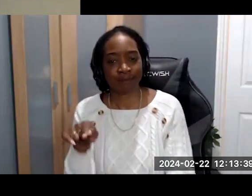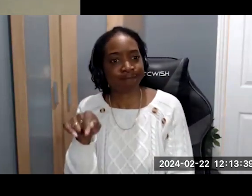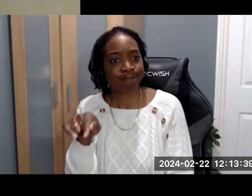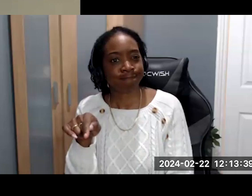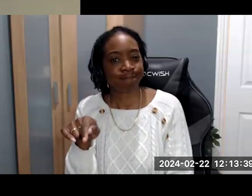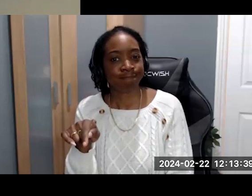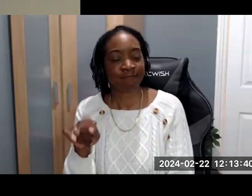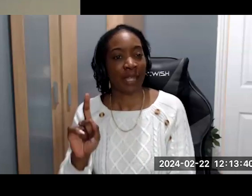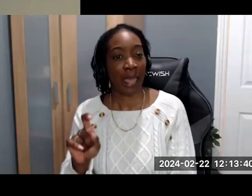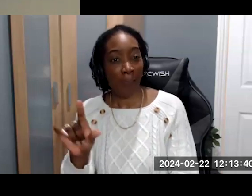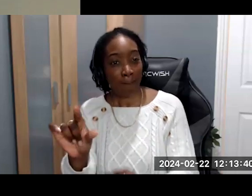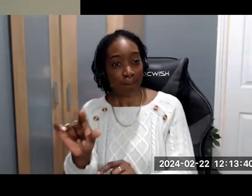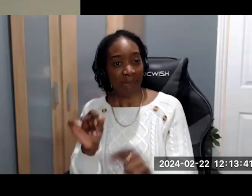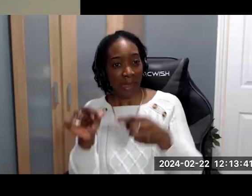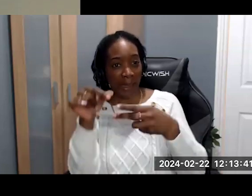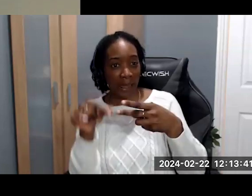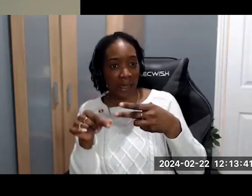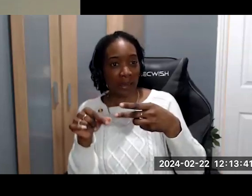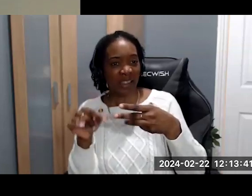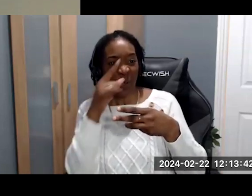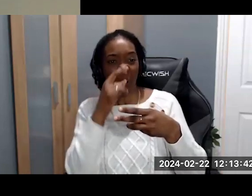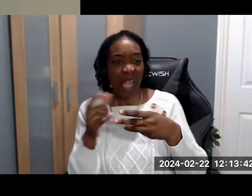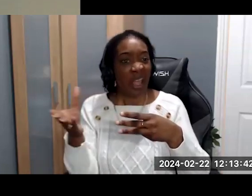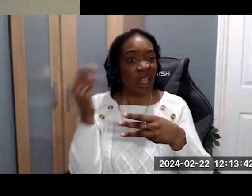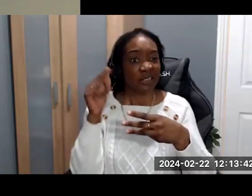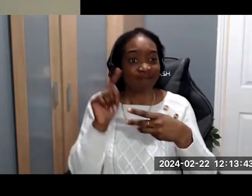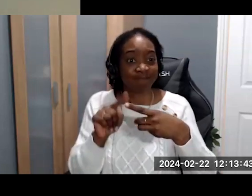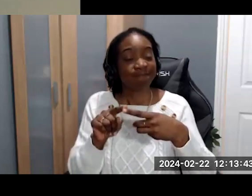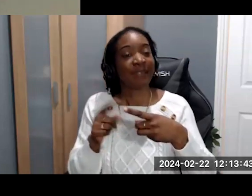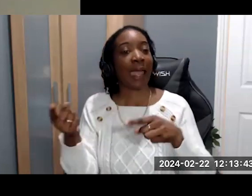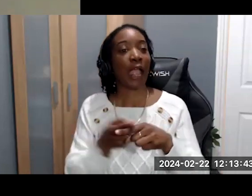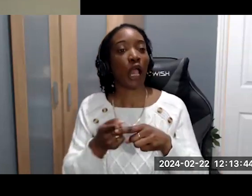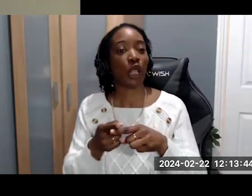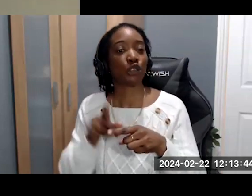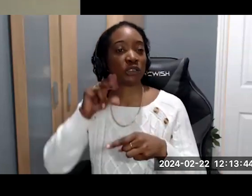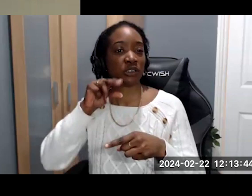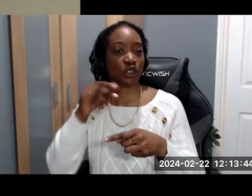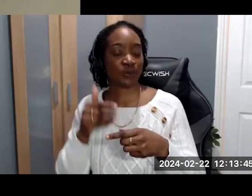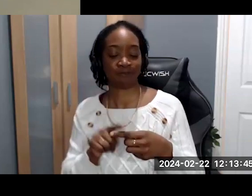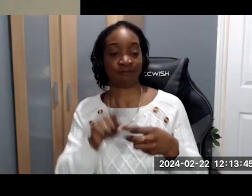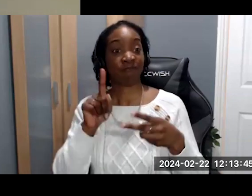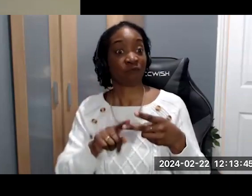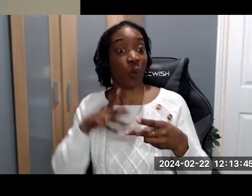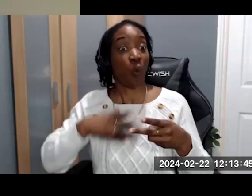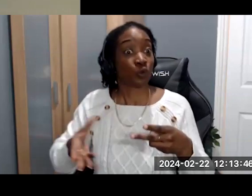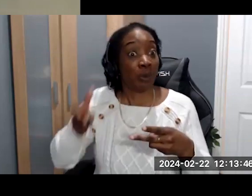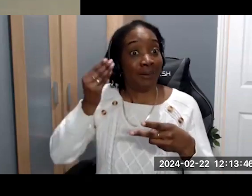below and then under listen in select in English if you wish to hear the Italian translation please